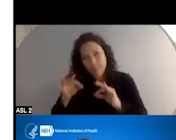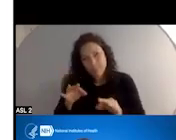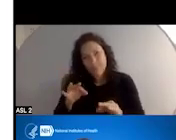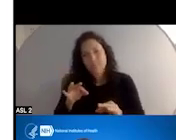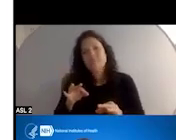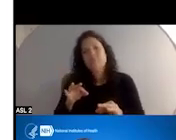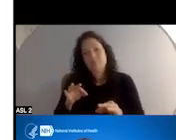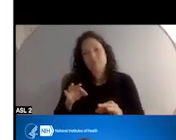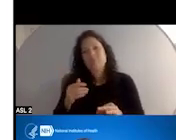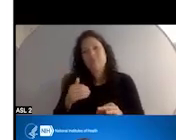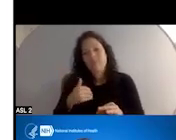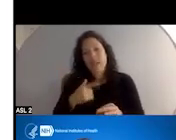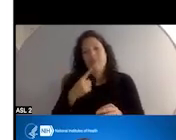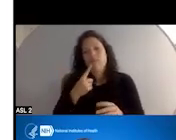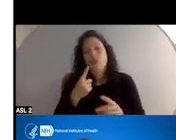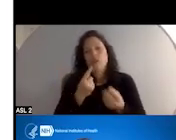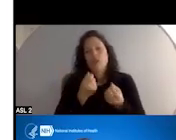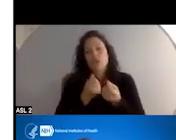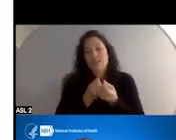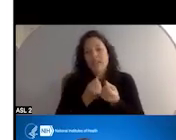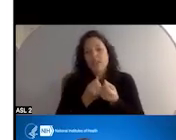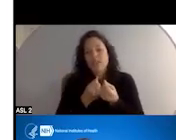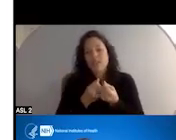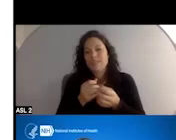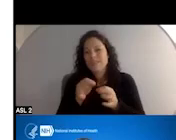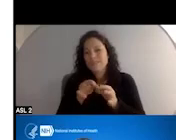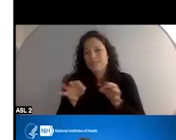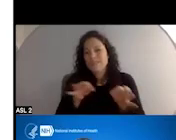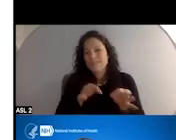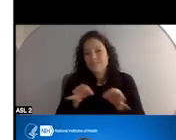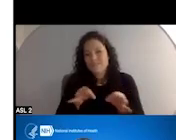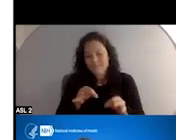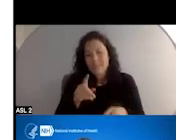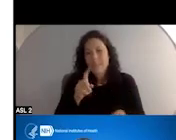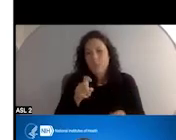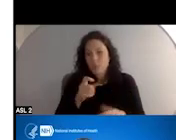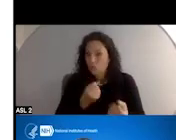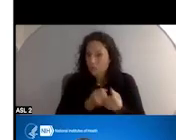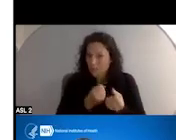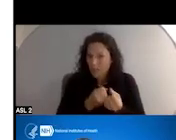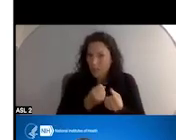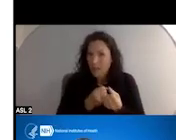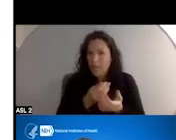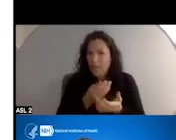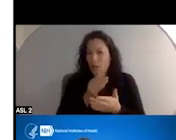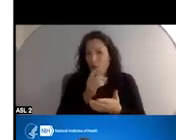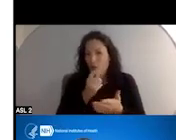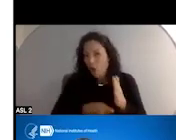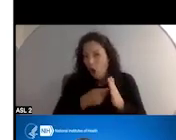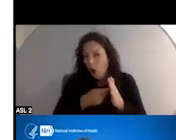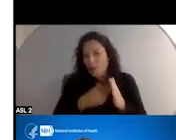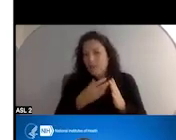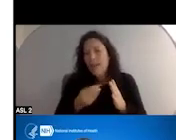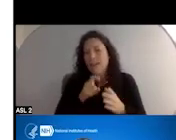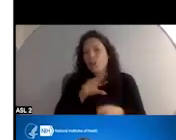for the budget justification portion explaining that you should justify those costs and that you'll need to include this information